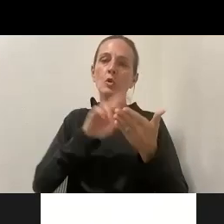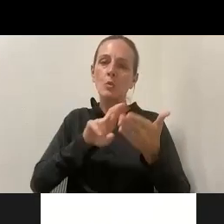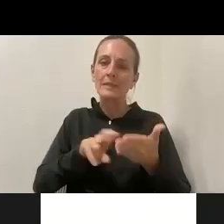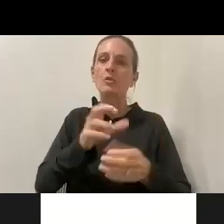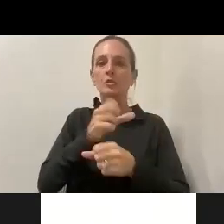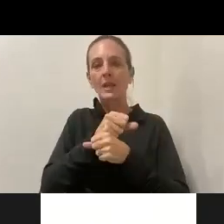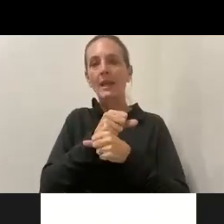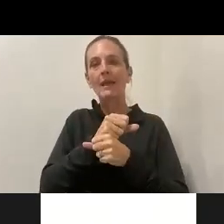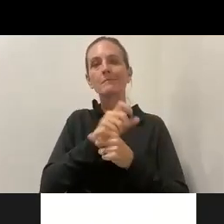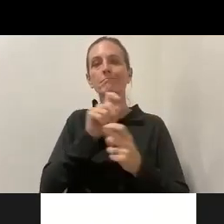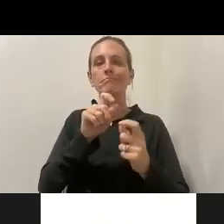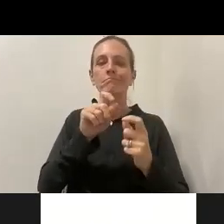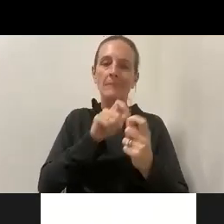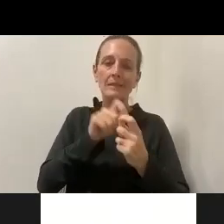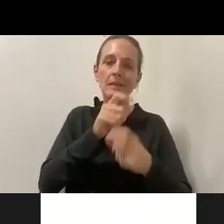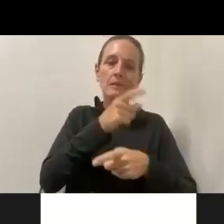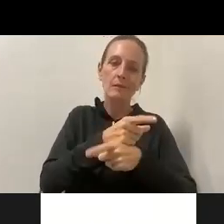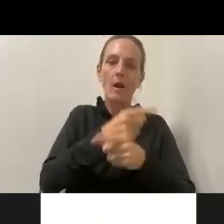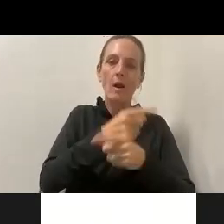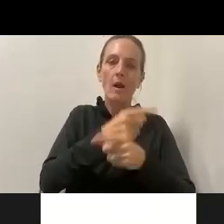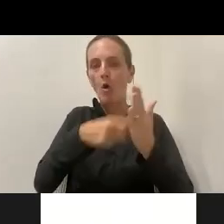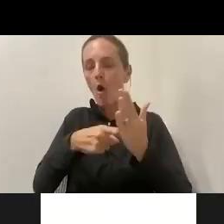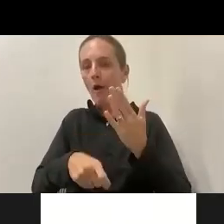want to get staff quotes, or I mean you want to get cost quotes from contractors,